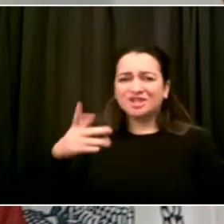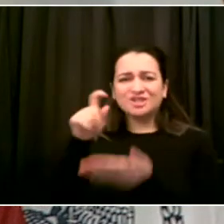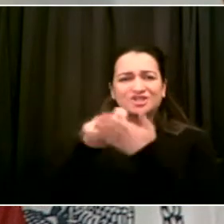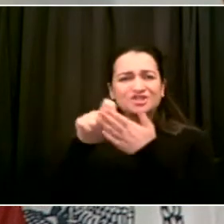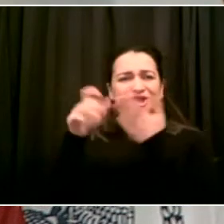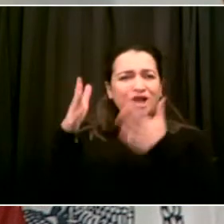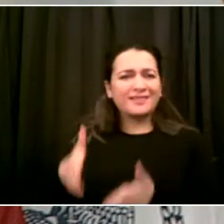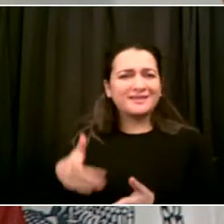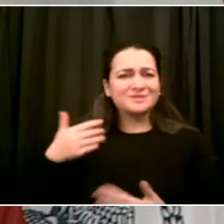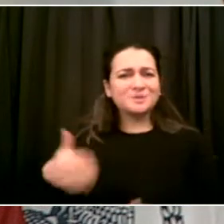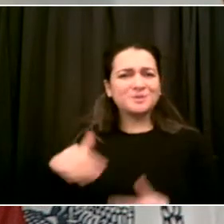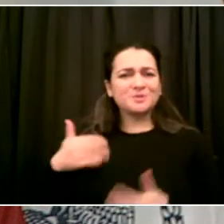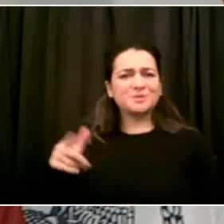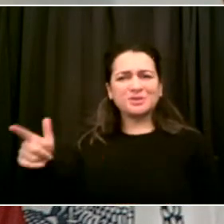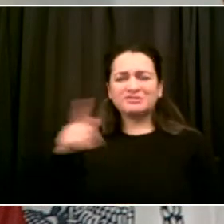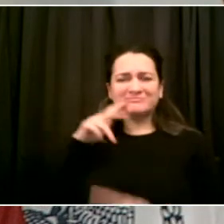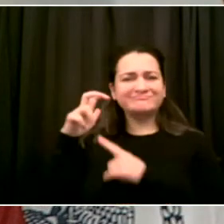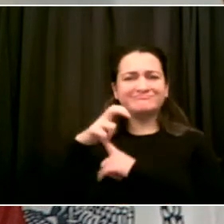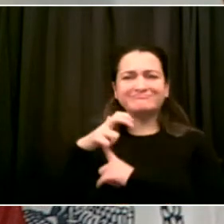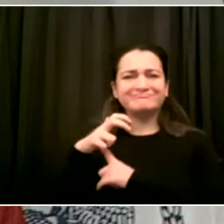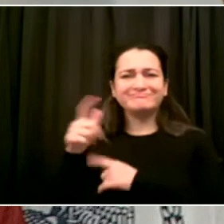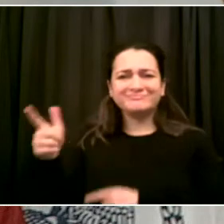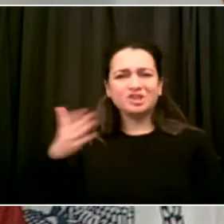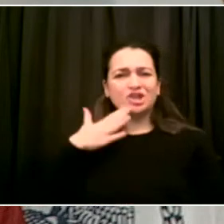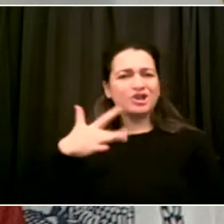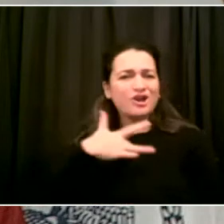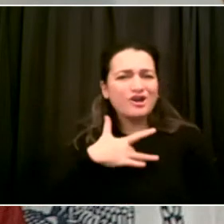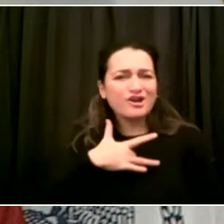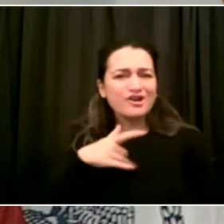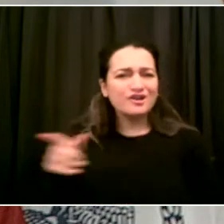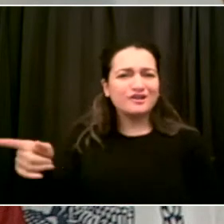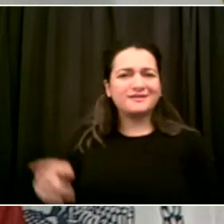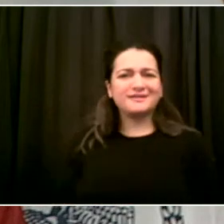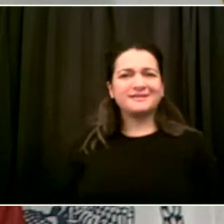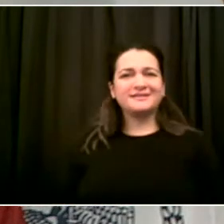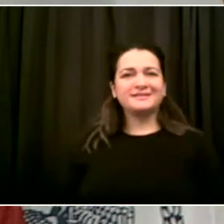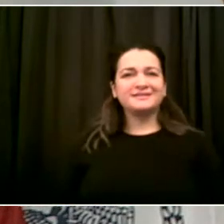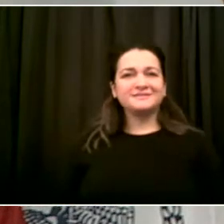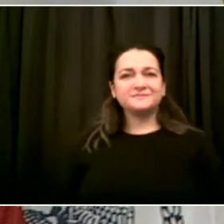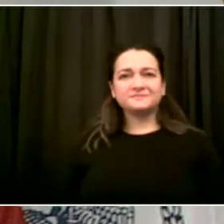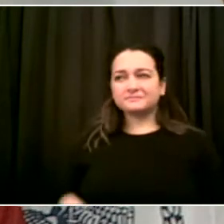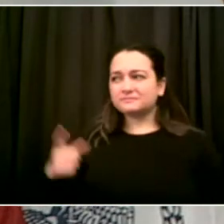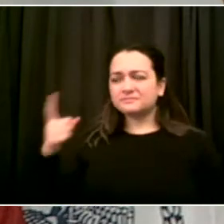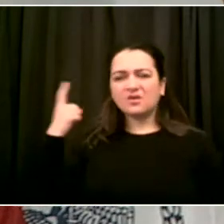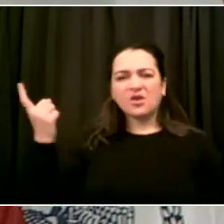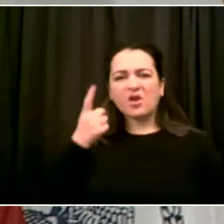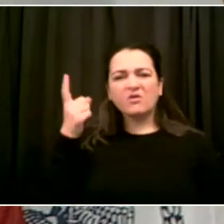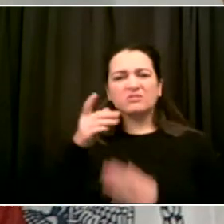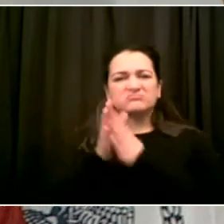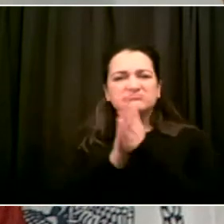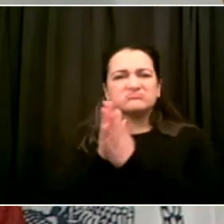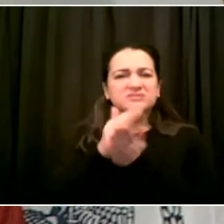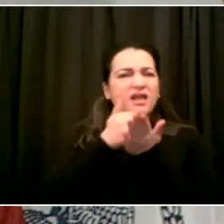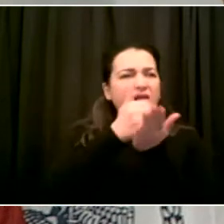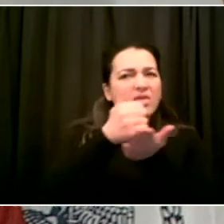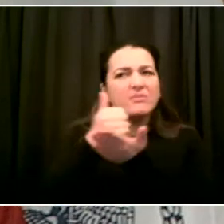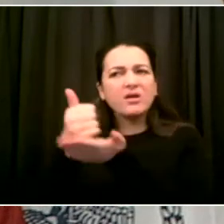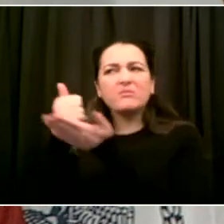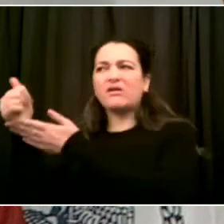JOURNALISM AND SOMEONE WITH AN INCREDIBLY GOOD HEART.